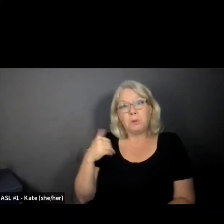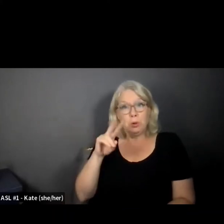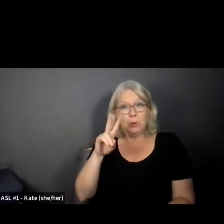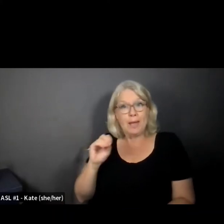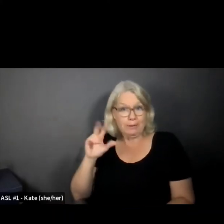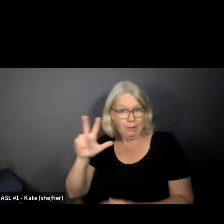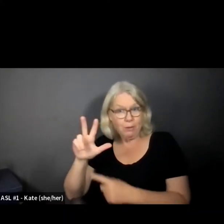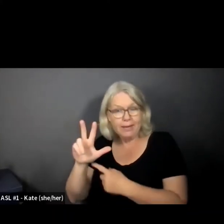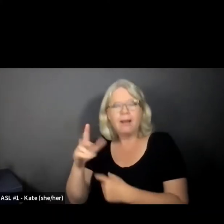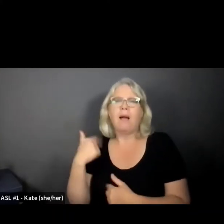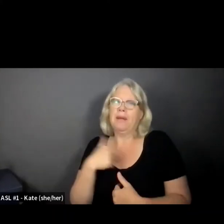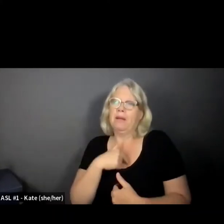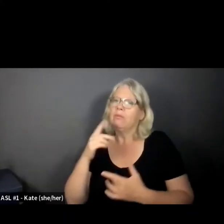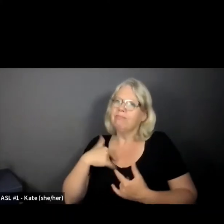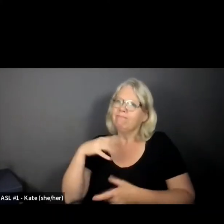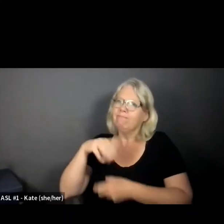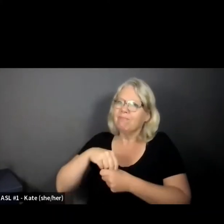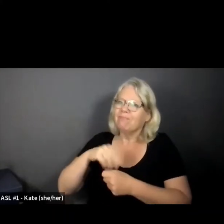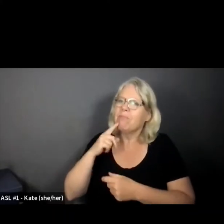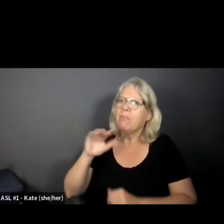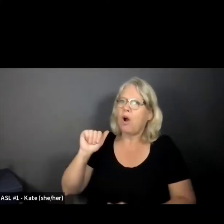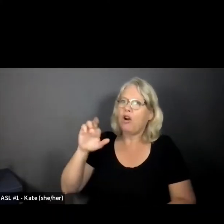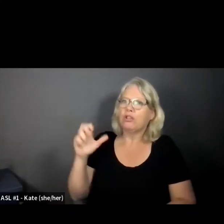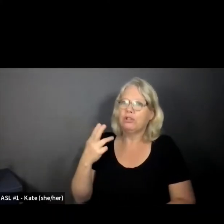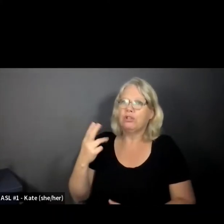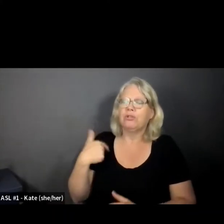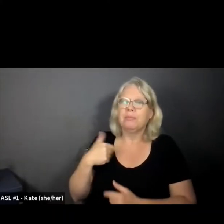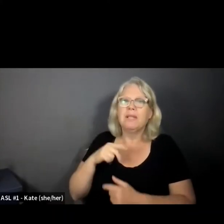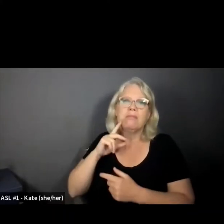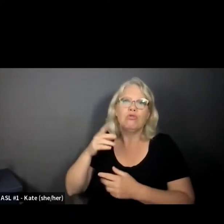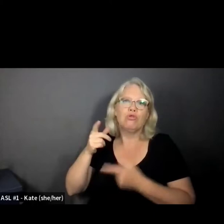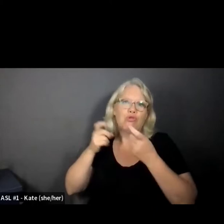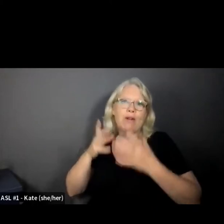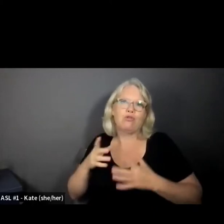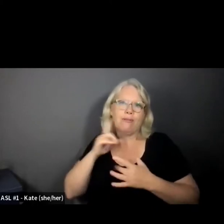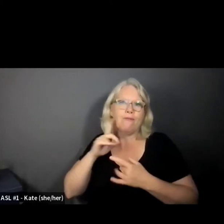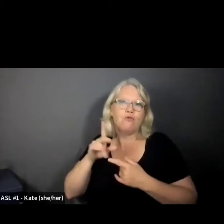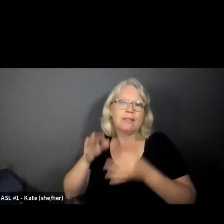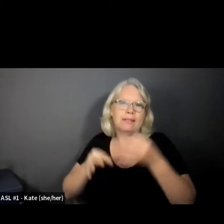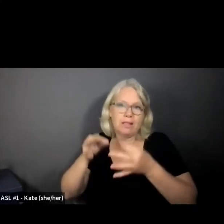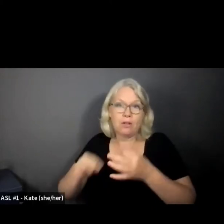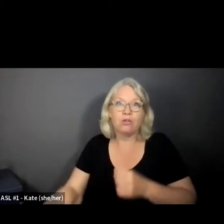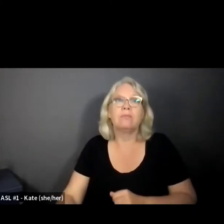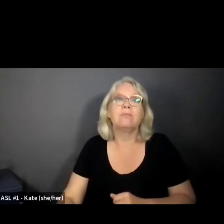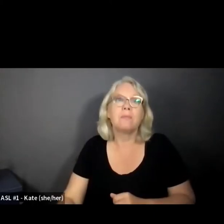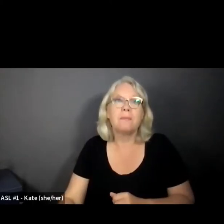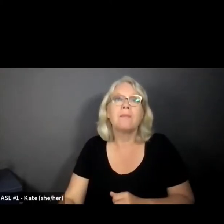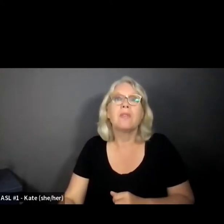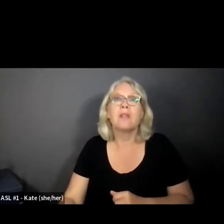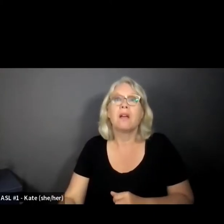BEHALF OF A GROUP OF INJURED WORKERS WHO WERE INTERVENORS IN THE CASE.